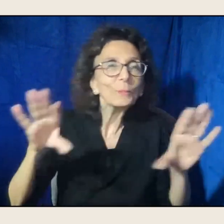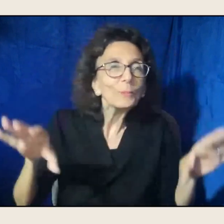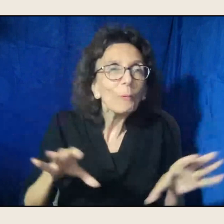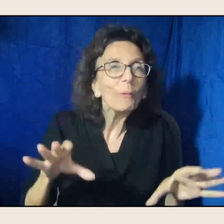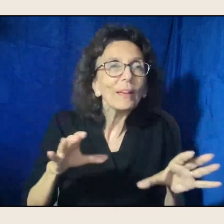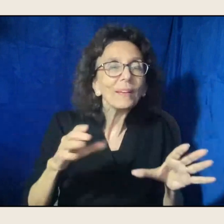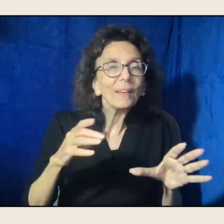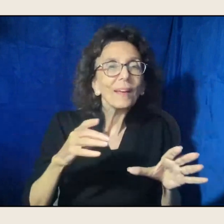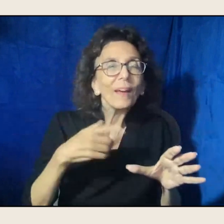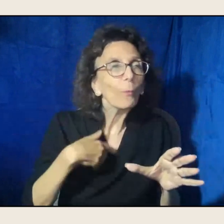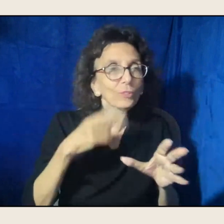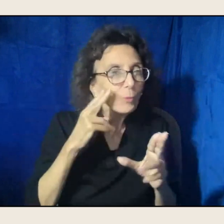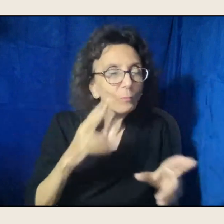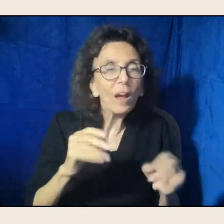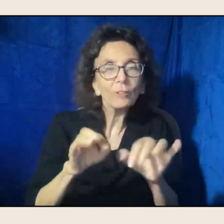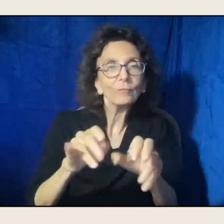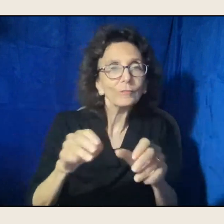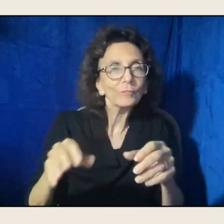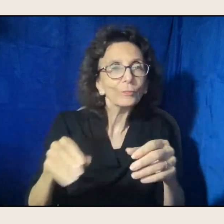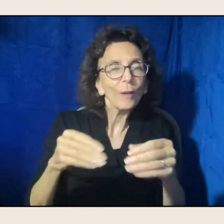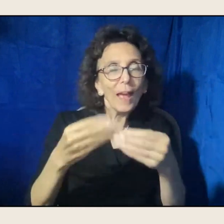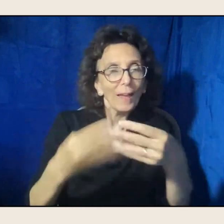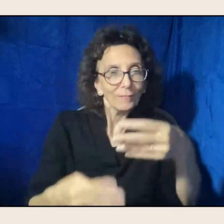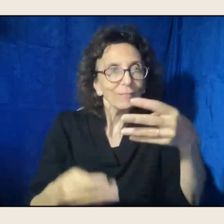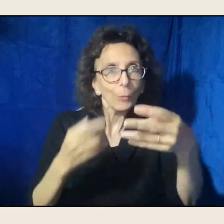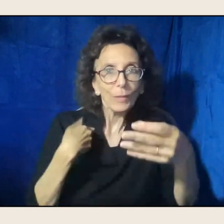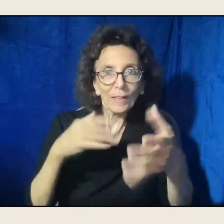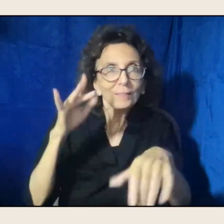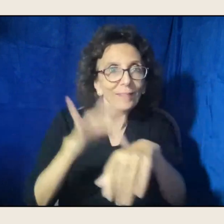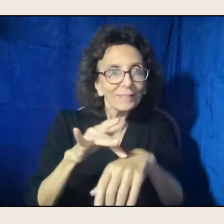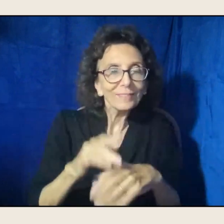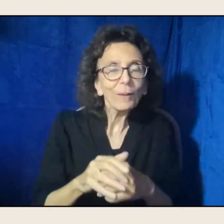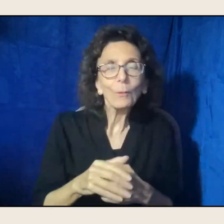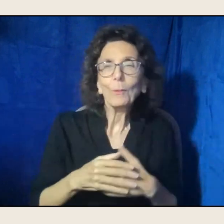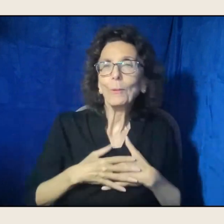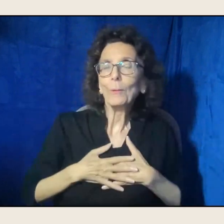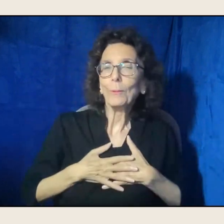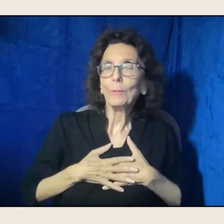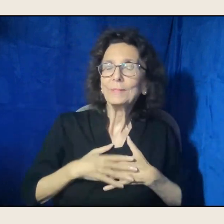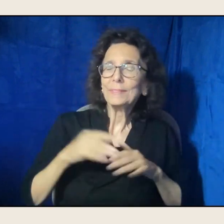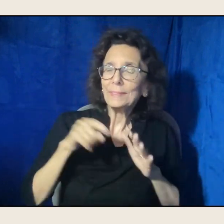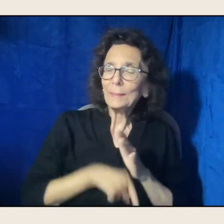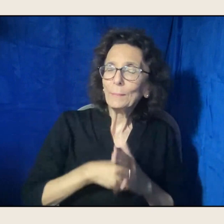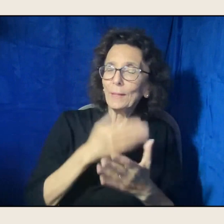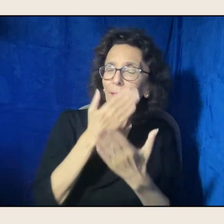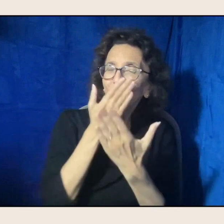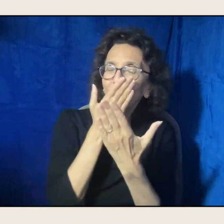So really, really profound thanks for this extraordinary conversation.